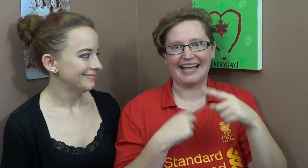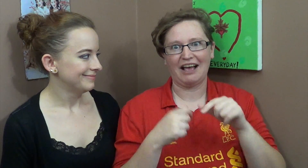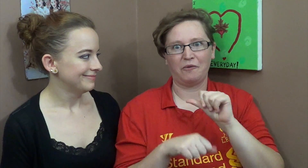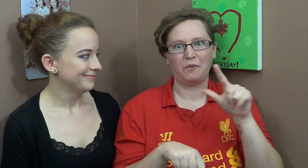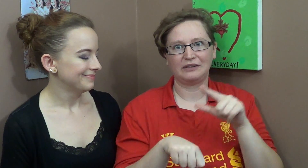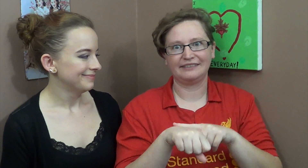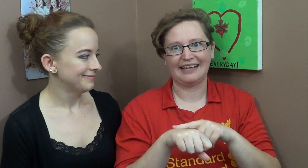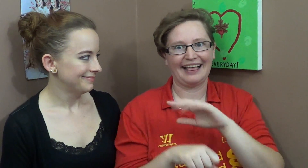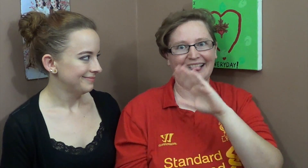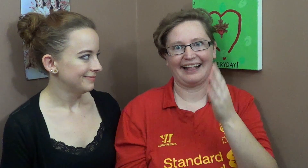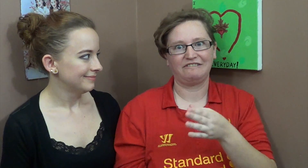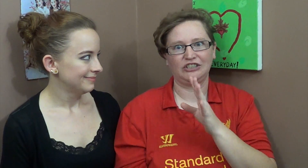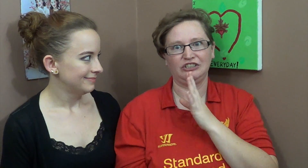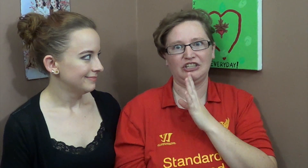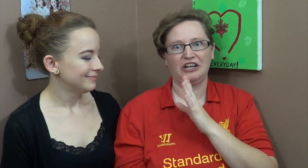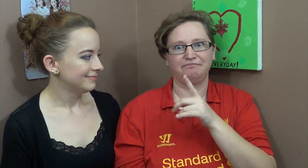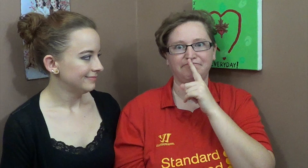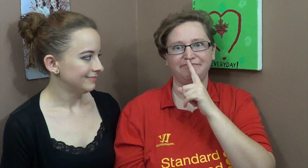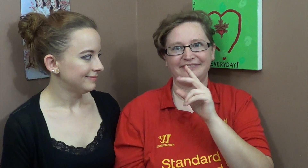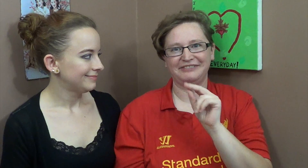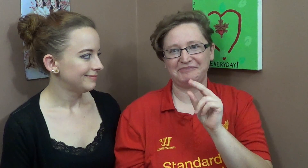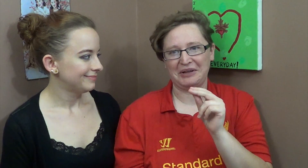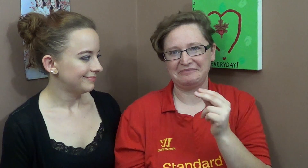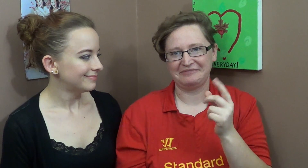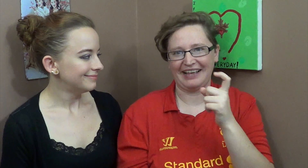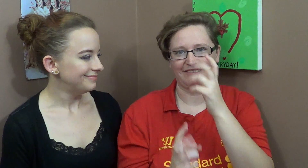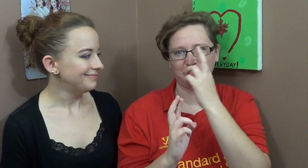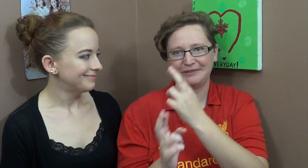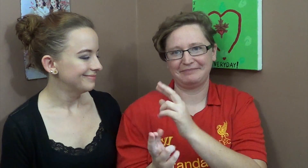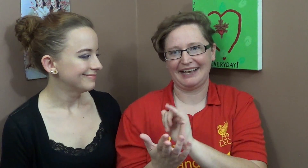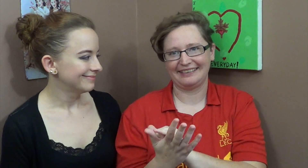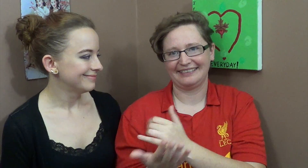signing all the time and never talking. No you have to respect